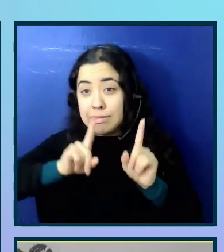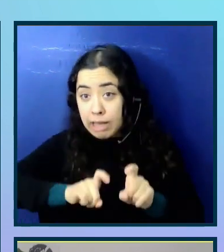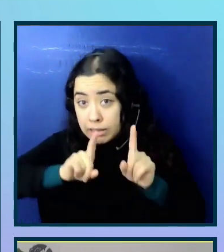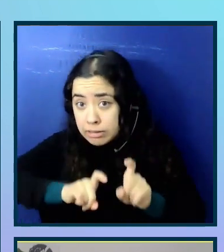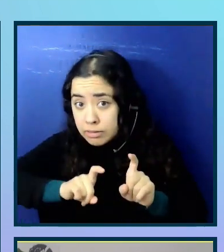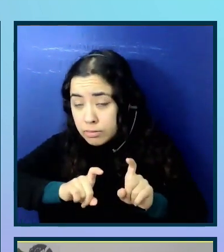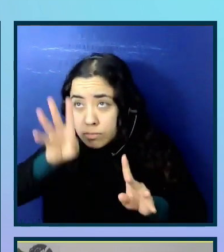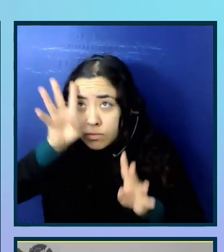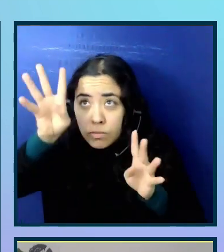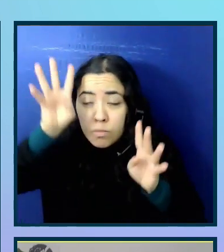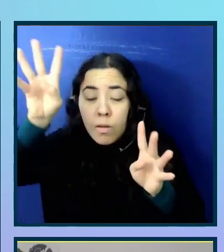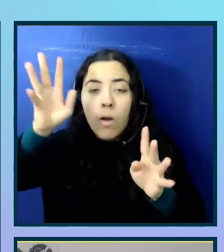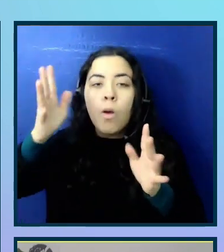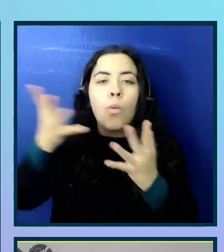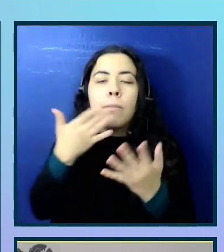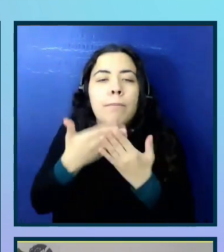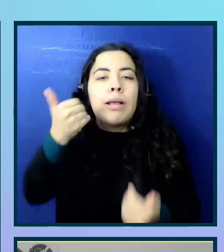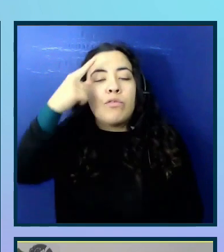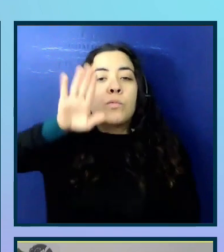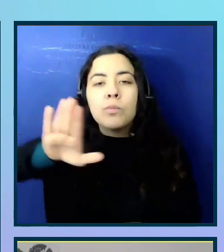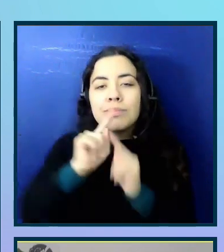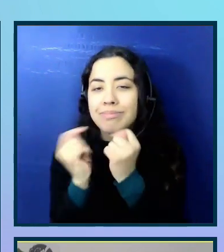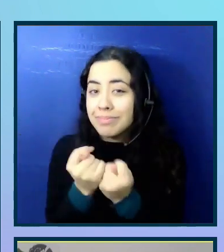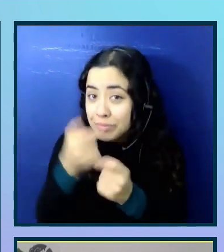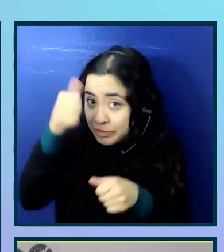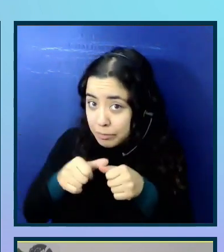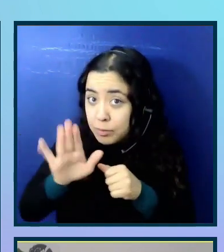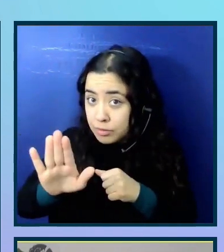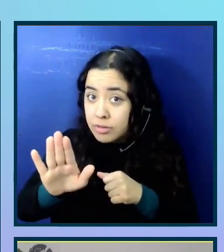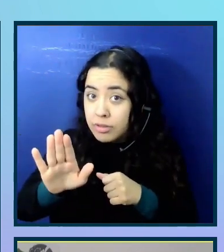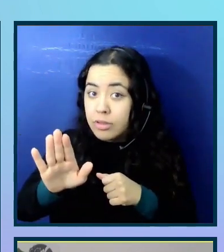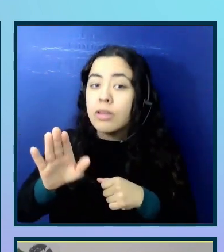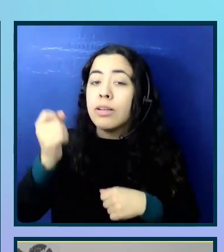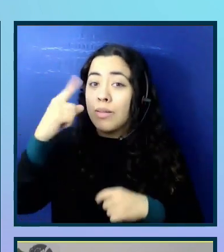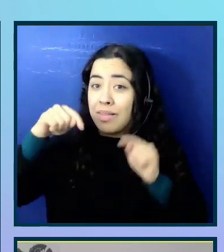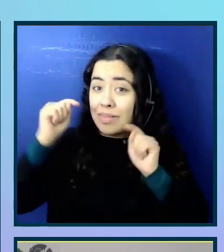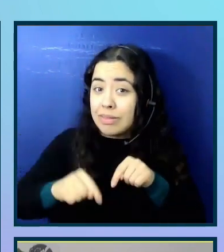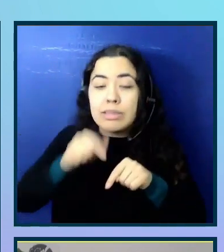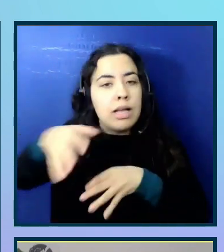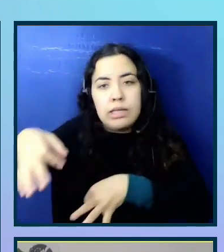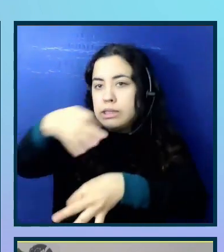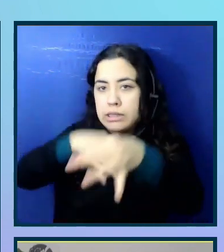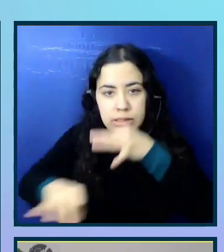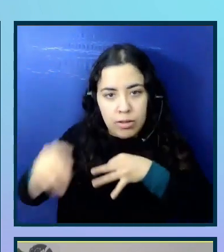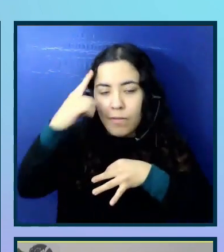come up with what works best for your team. But remember one thing, this is not a substitute for talking to people.